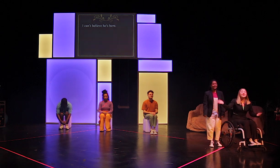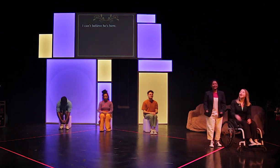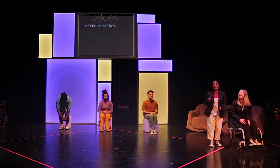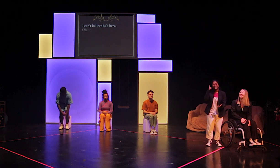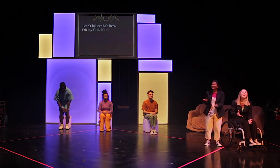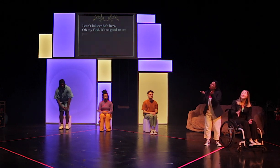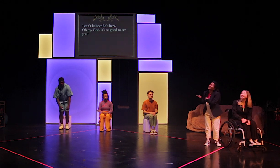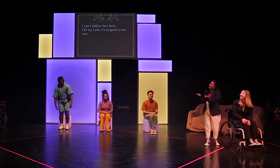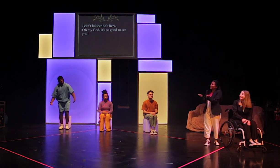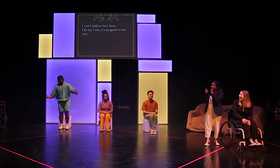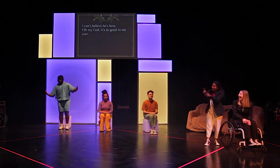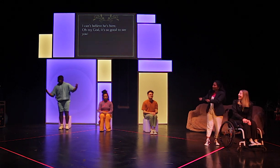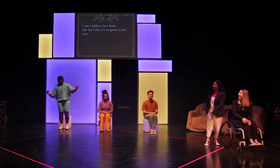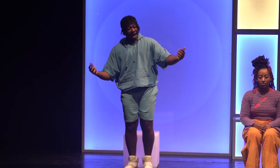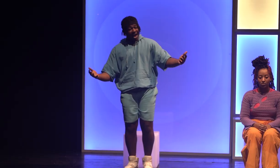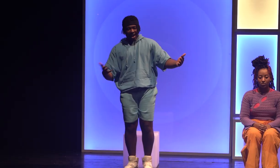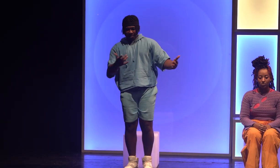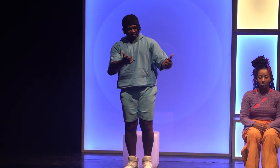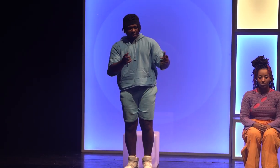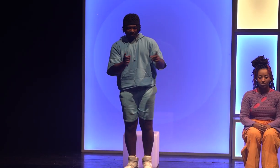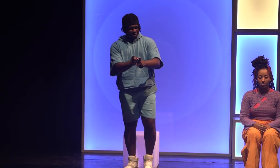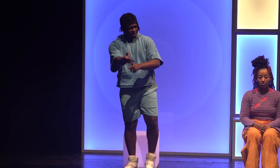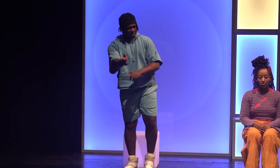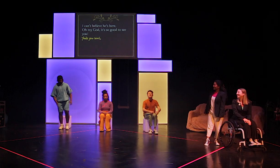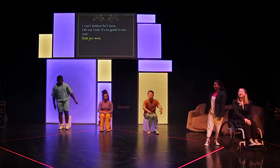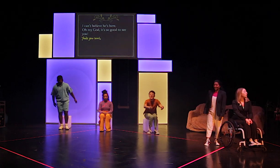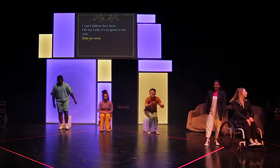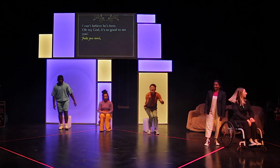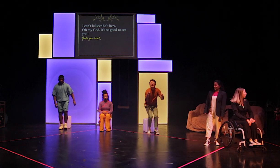god, it's so good to see you! - Yeah, you too.